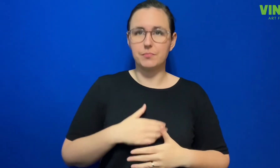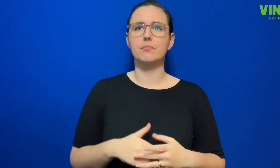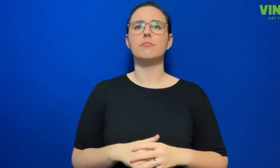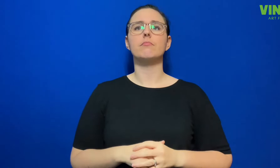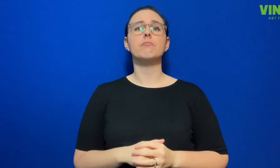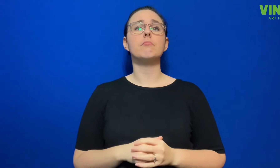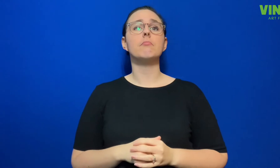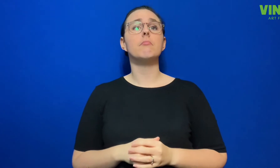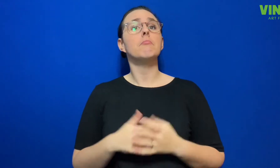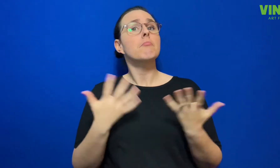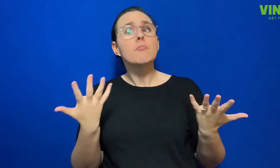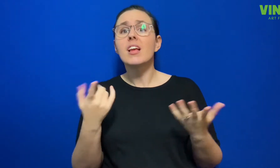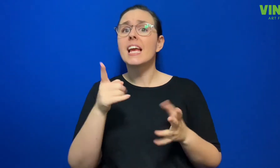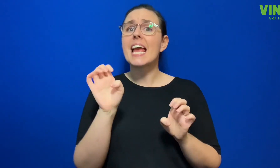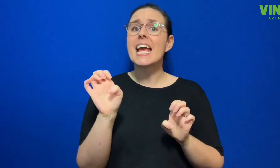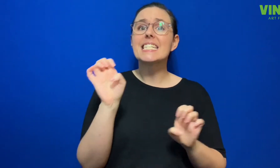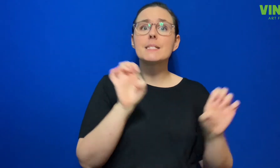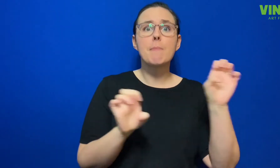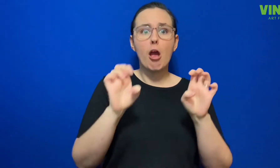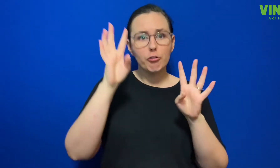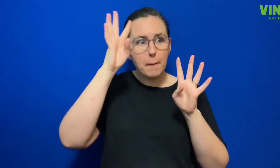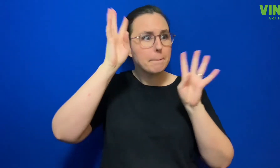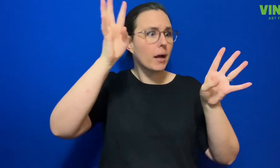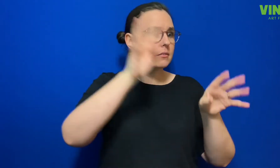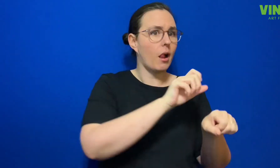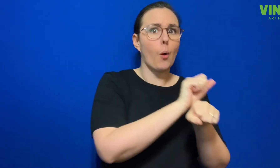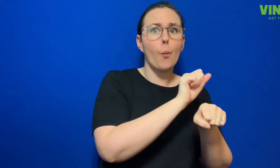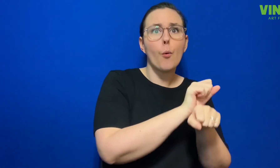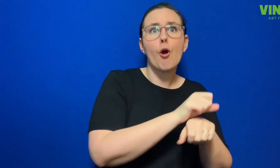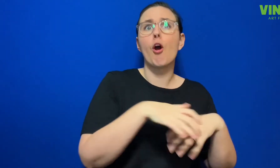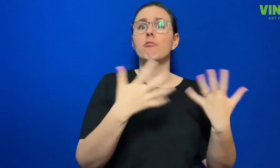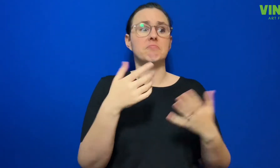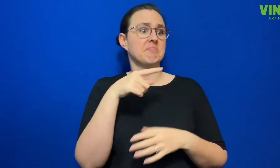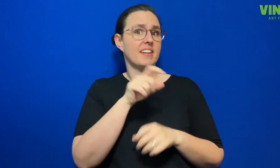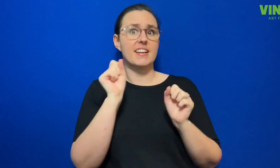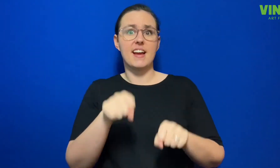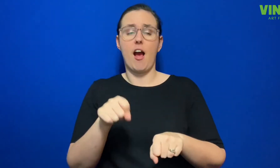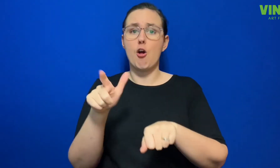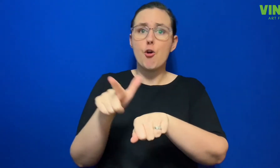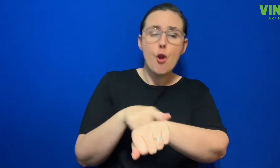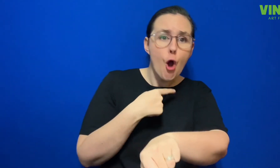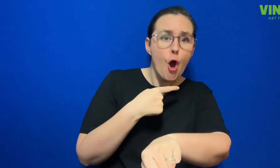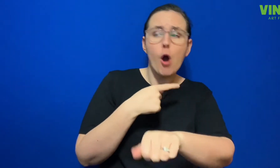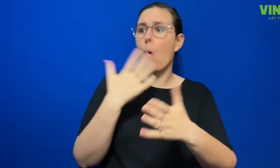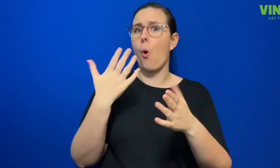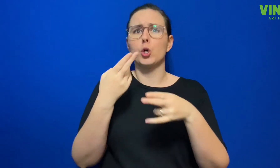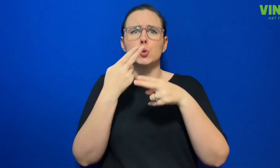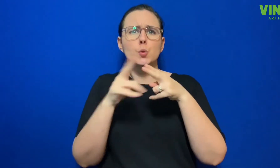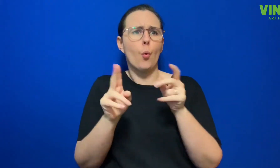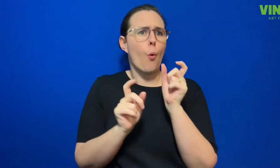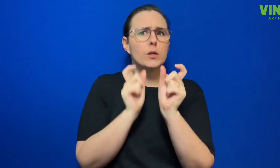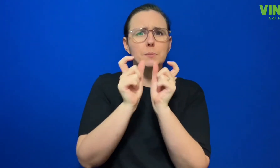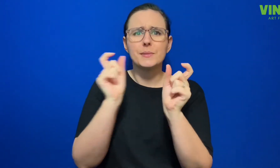We love experimental work and both durational and shorter pieces are accepted*.